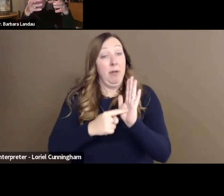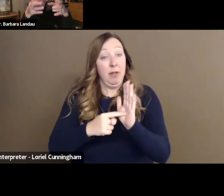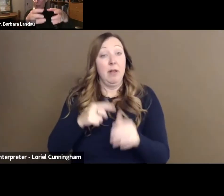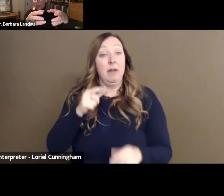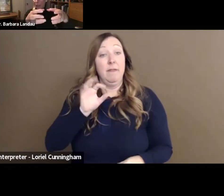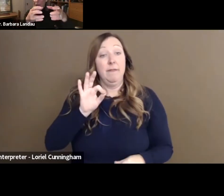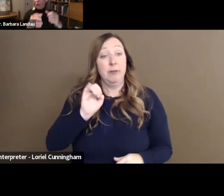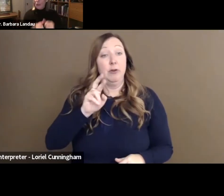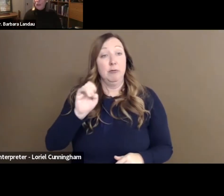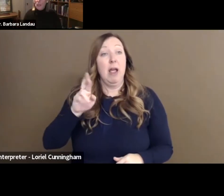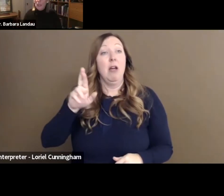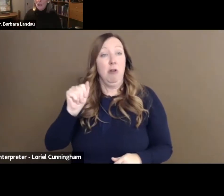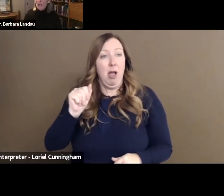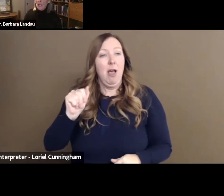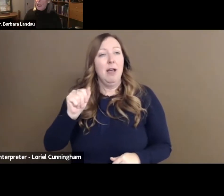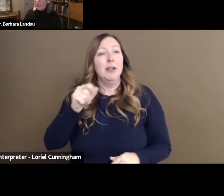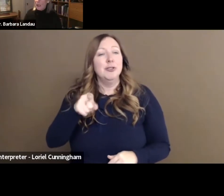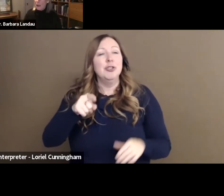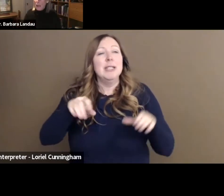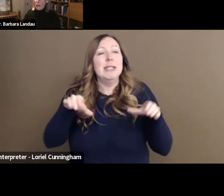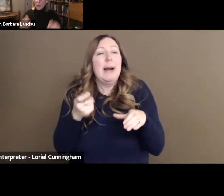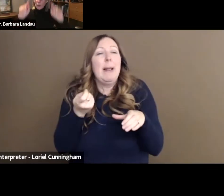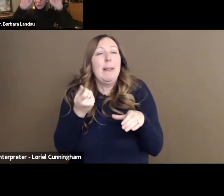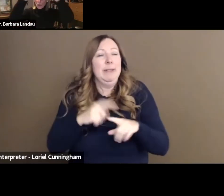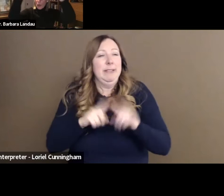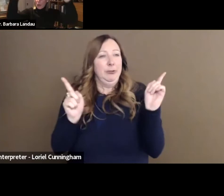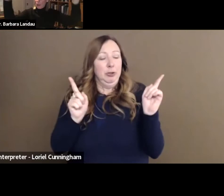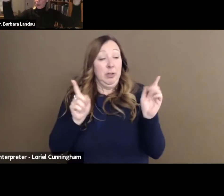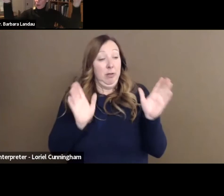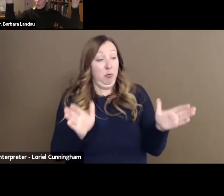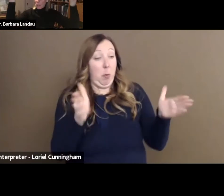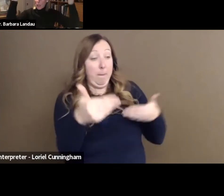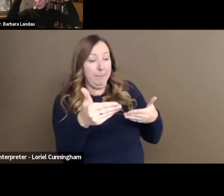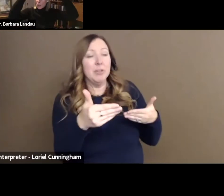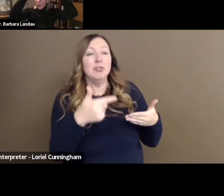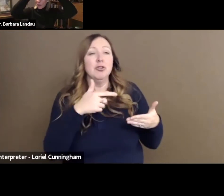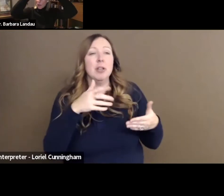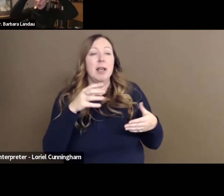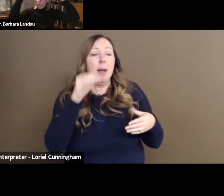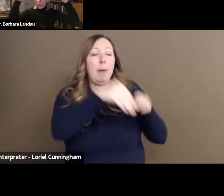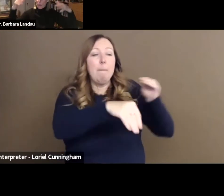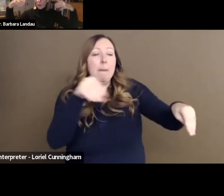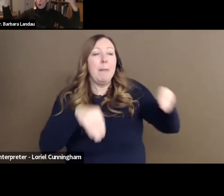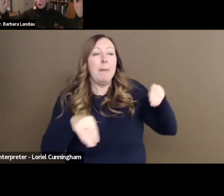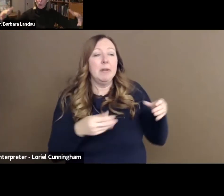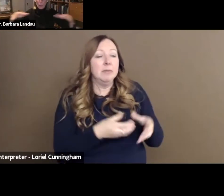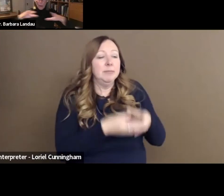little canisters uh she strung little christmas lights